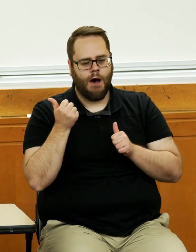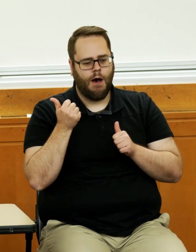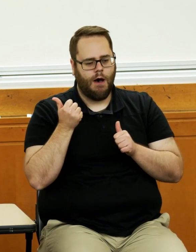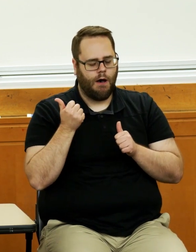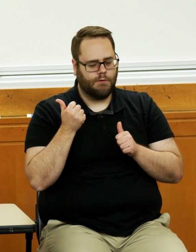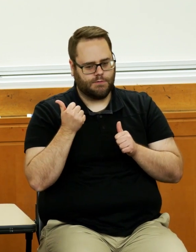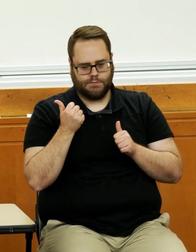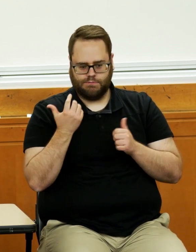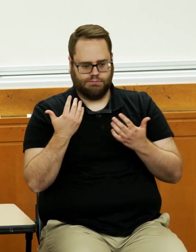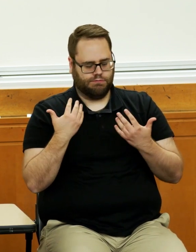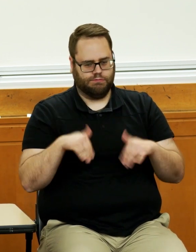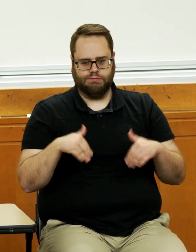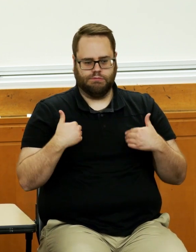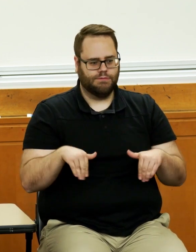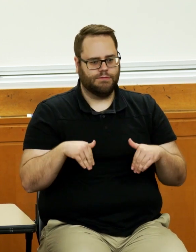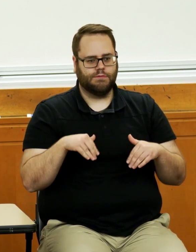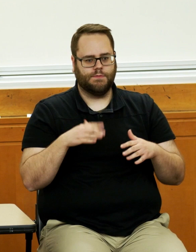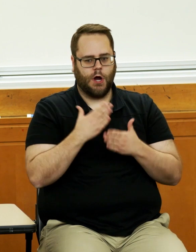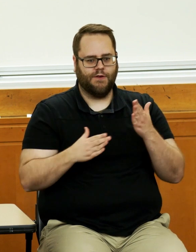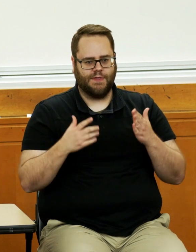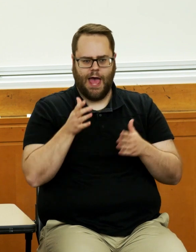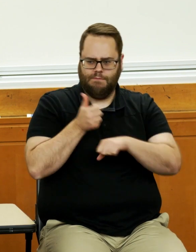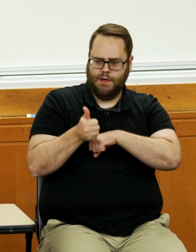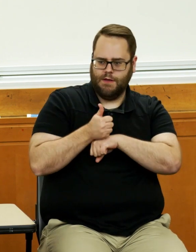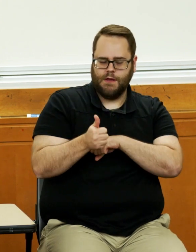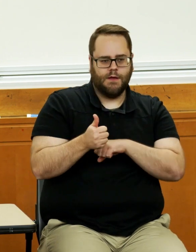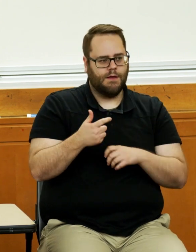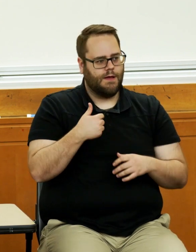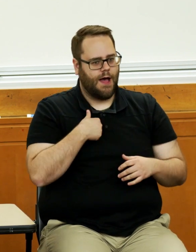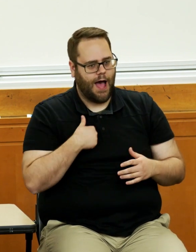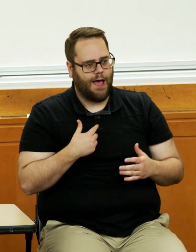allegation of appropriation to me was that I am a multi-marginalized disabled person.